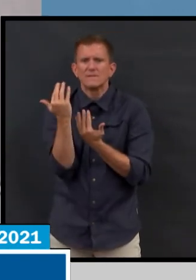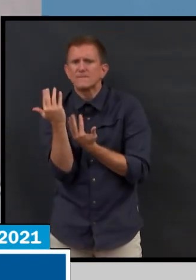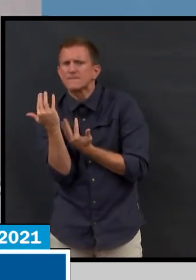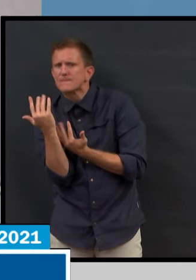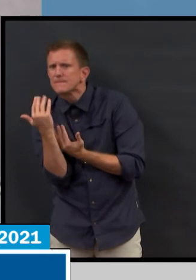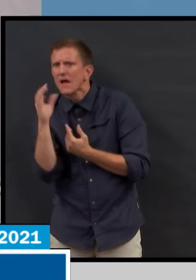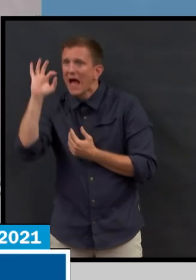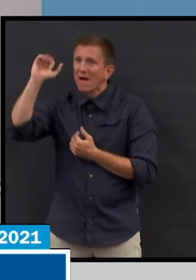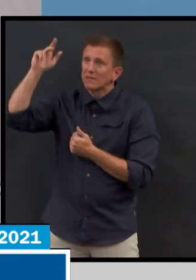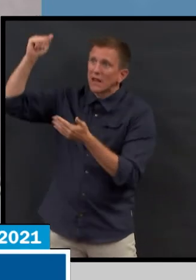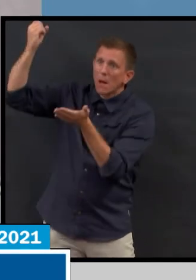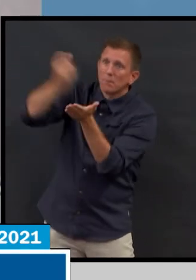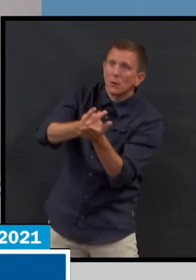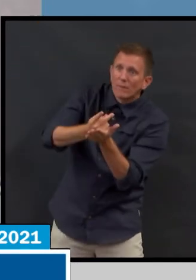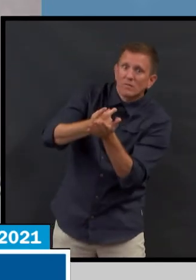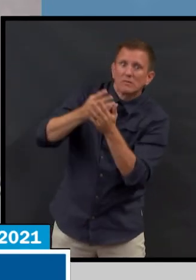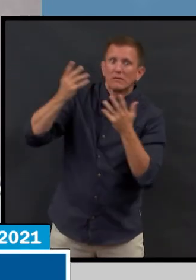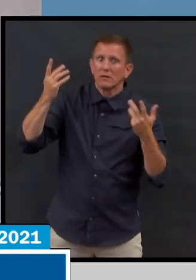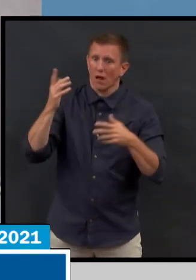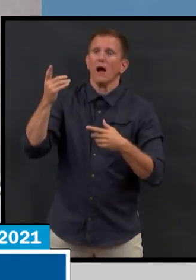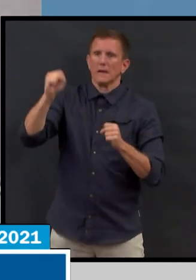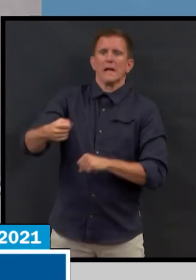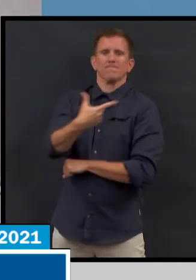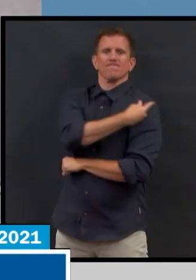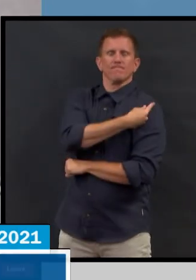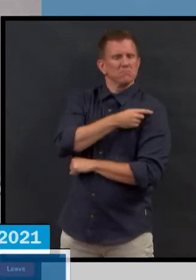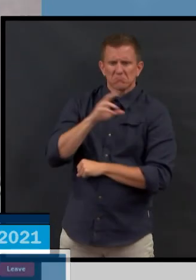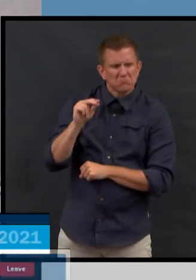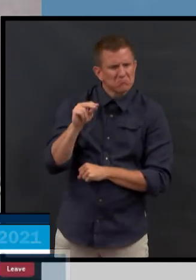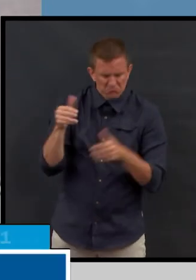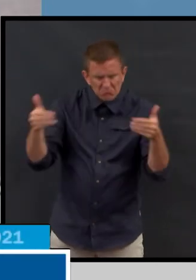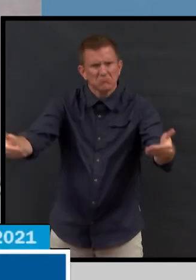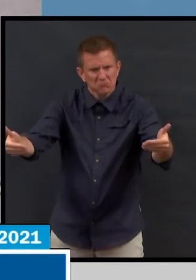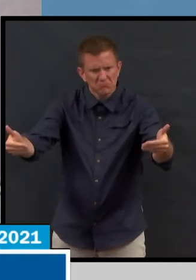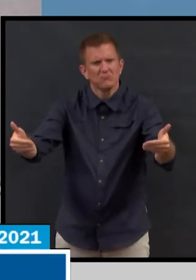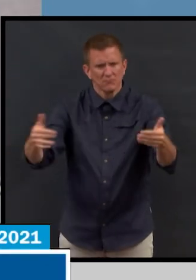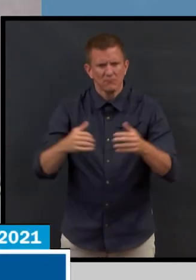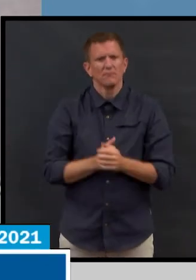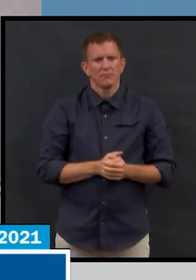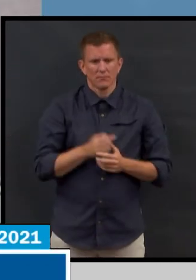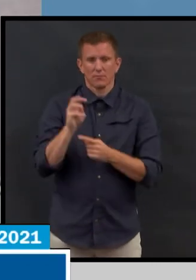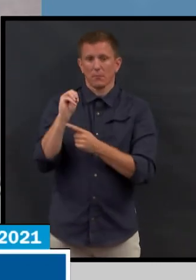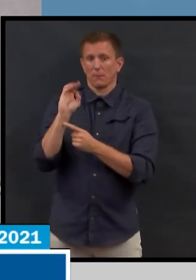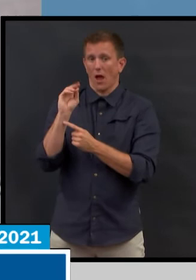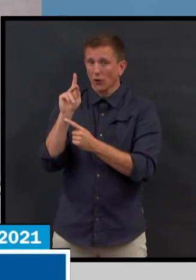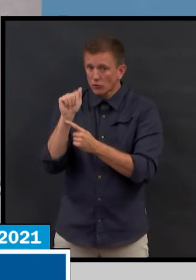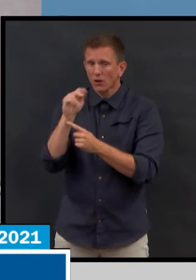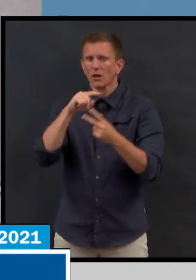approval to get that booster shot but derna and uh j are very safe and they'll be approved soon